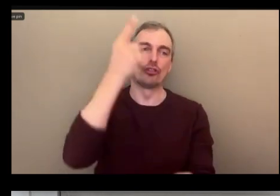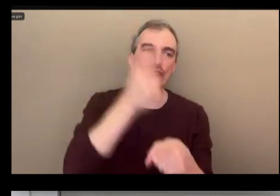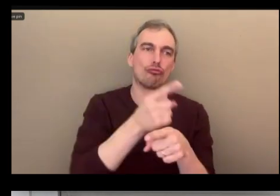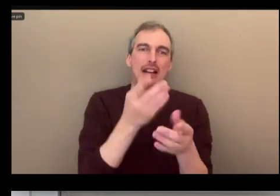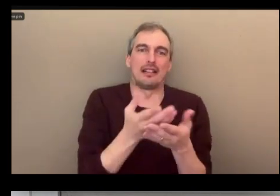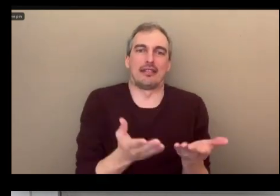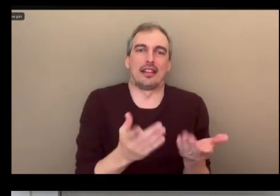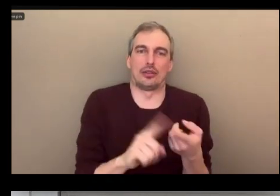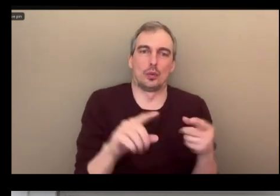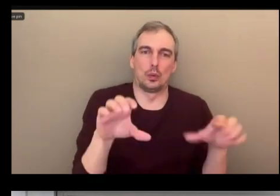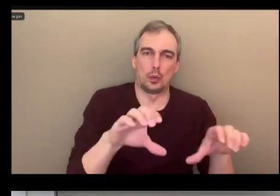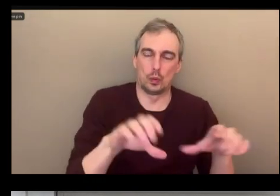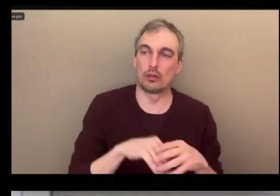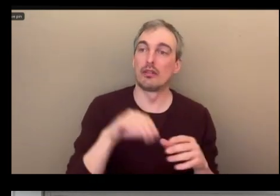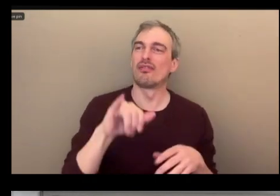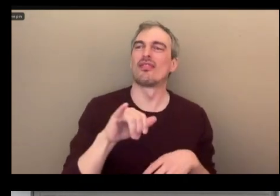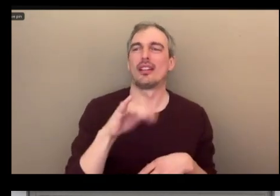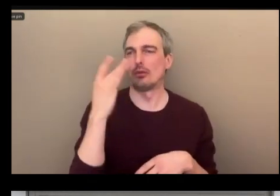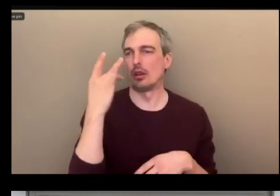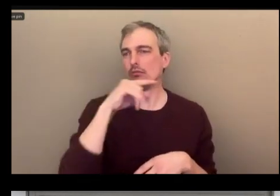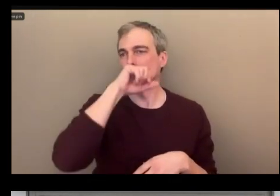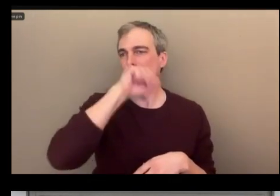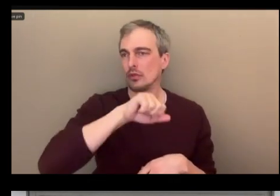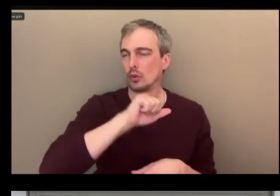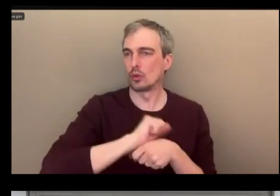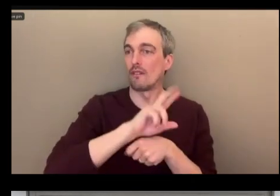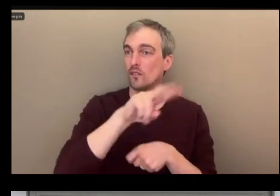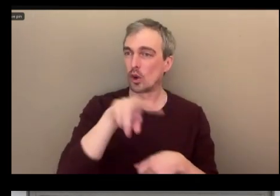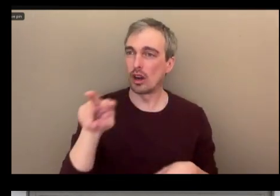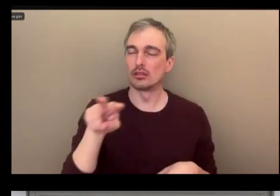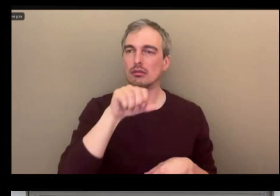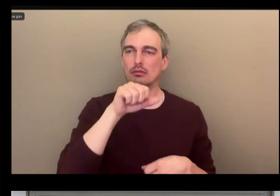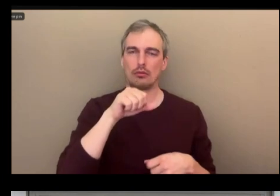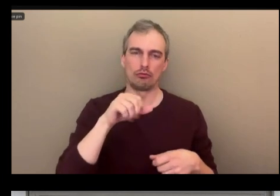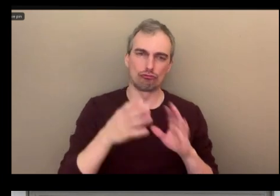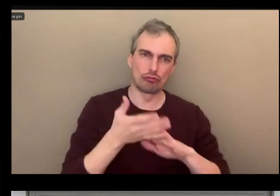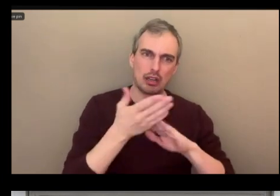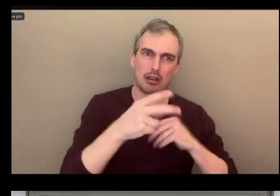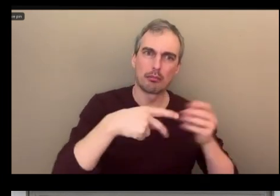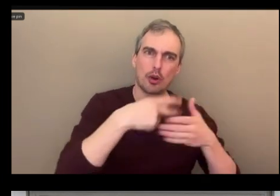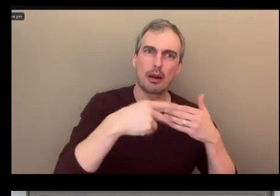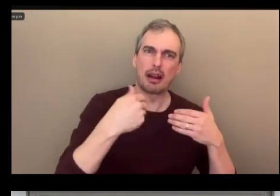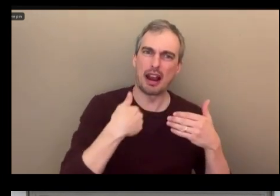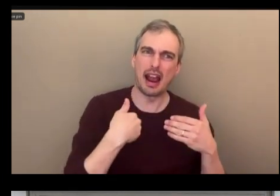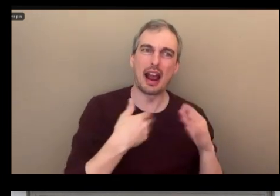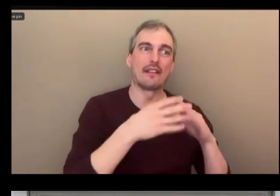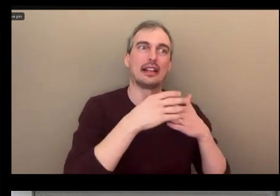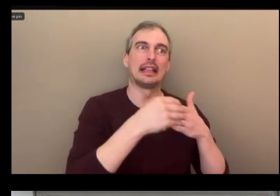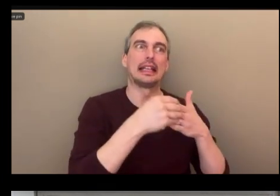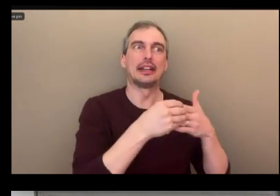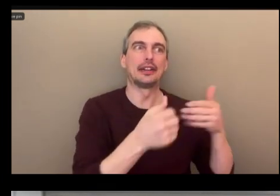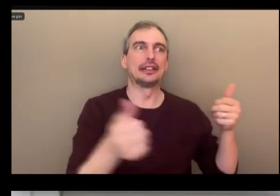Is that we have leadership in different teams across the enterprise. That believe it is the right thing to do.